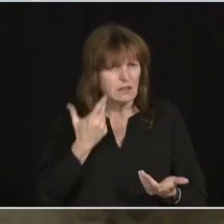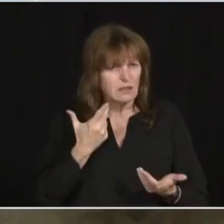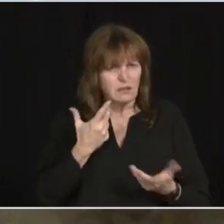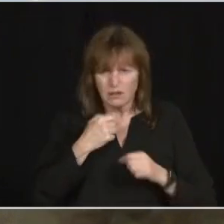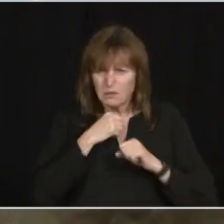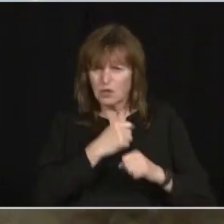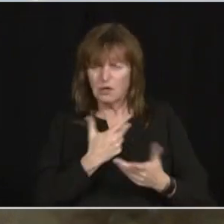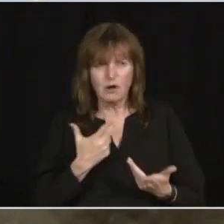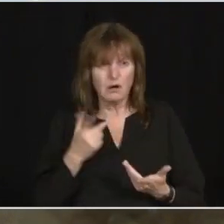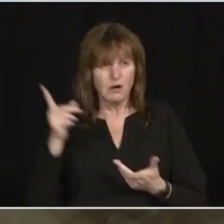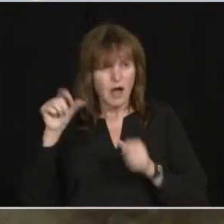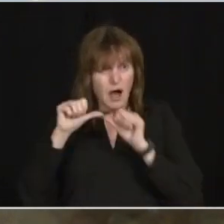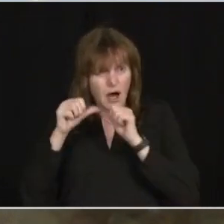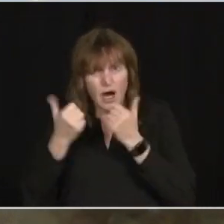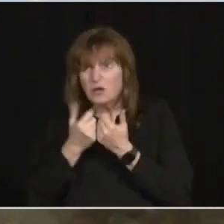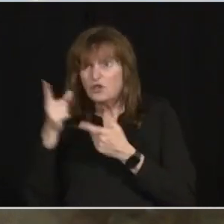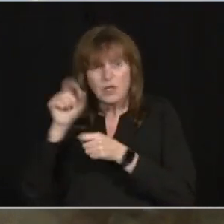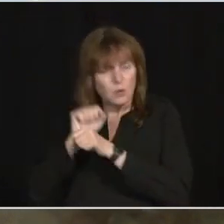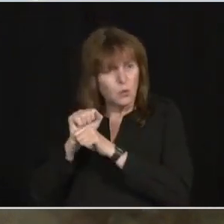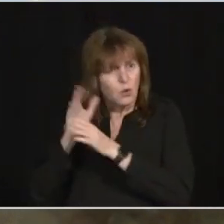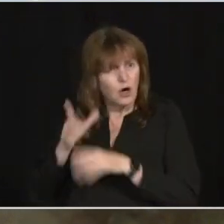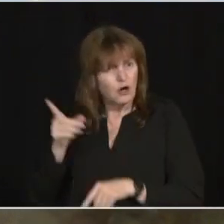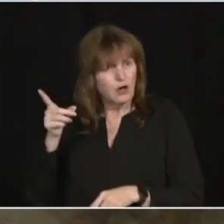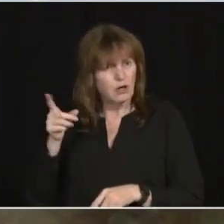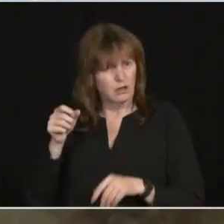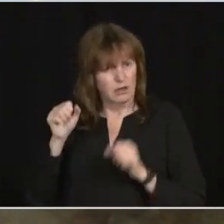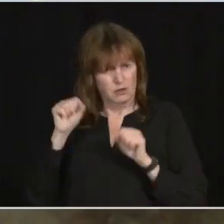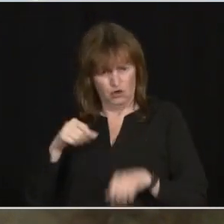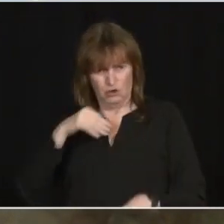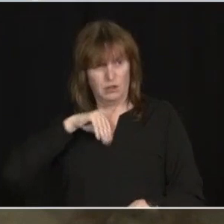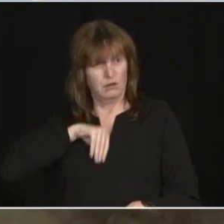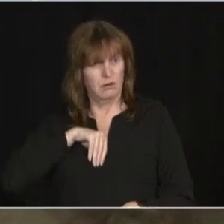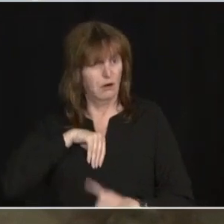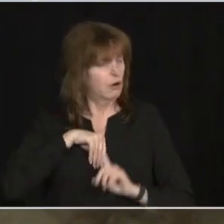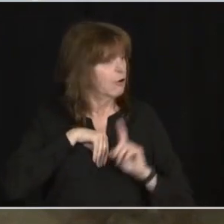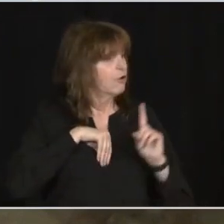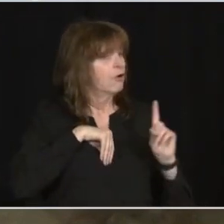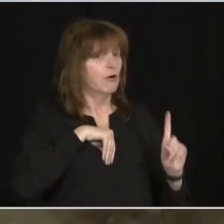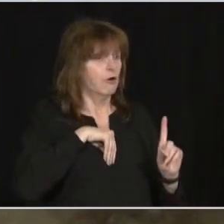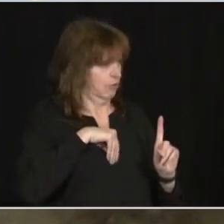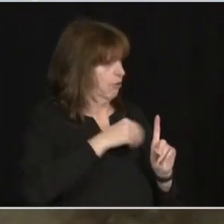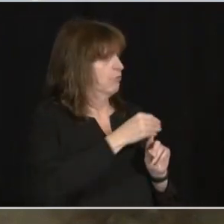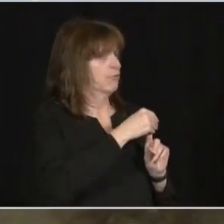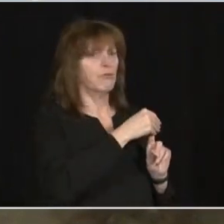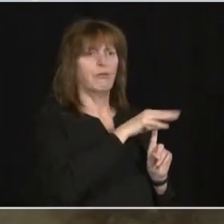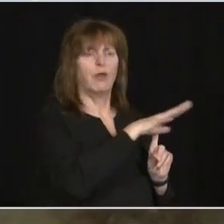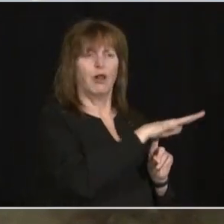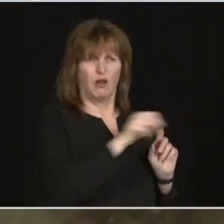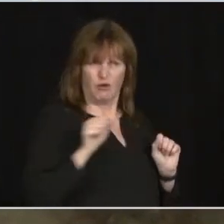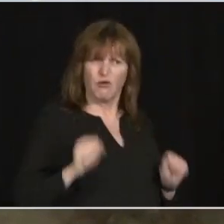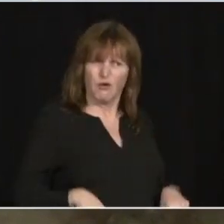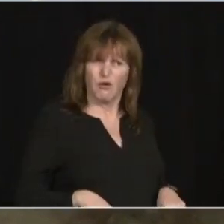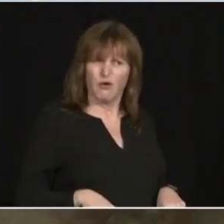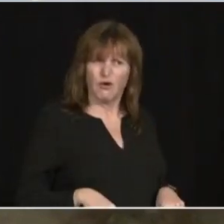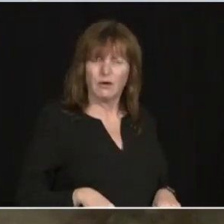from potentially spreading it as well? I'll answer it briefly, but I'll pass it over to the Minister of Long-Term